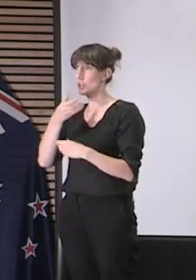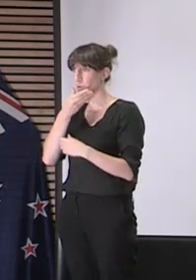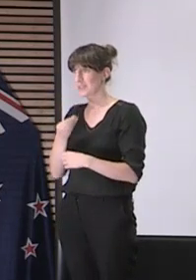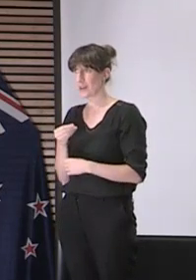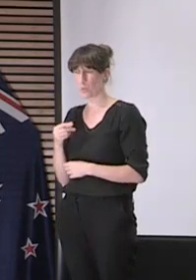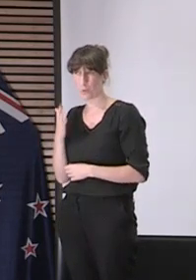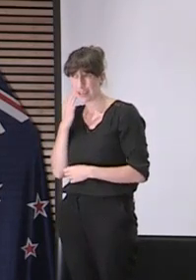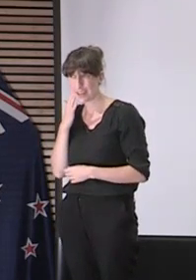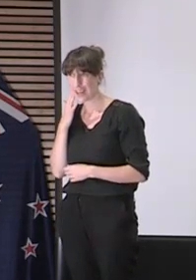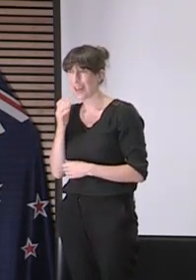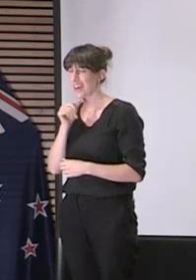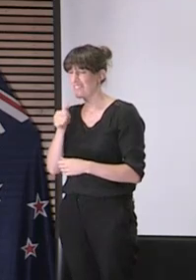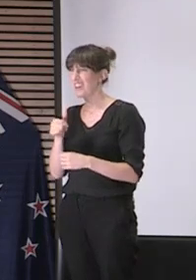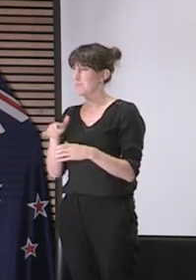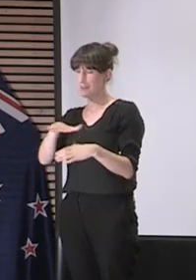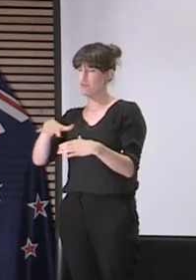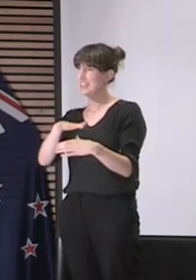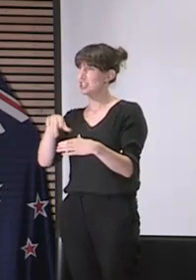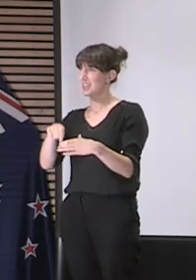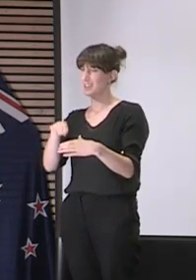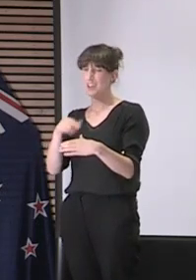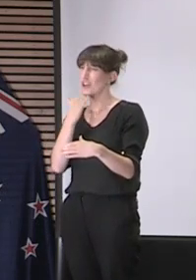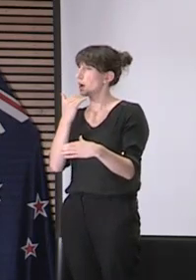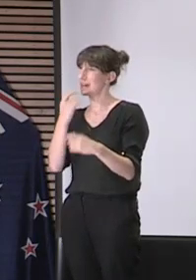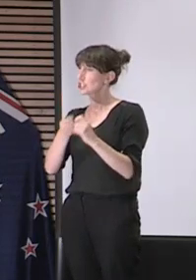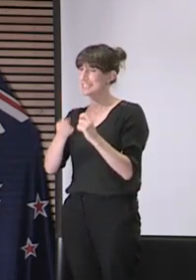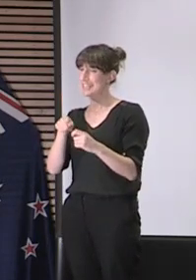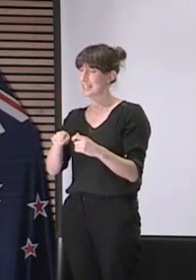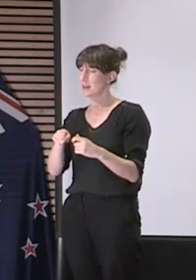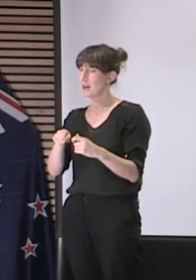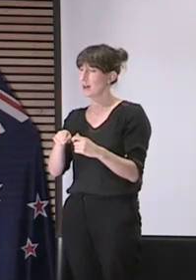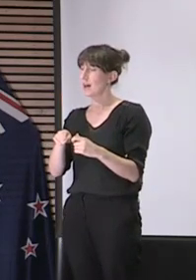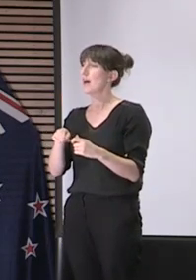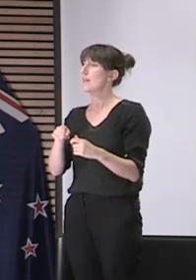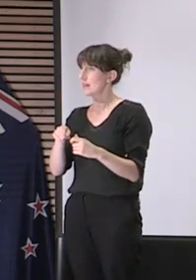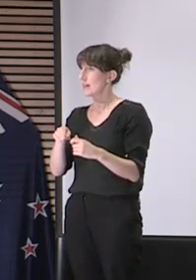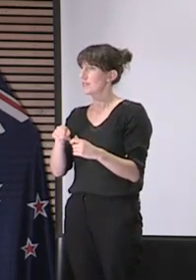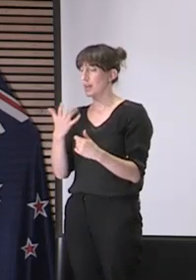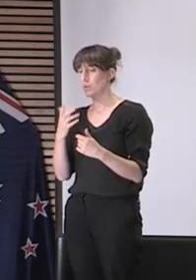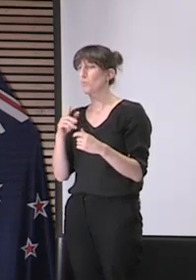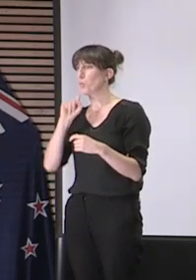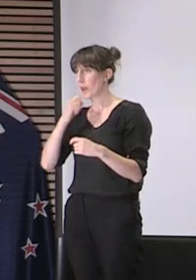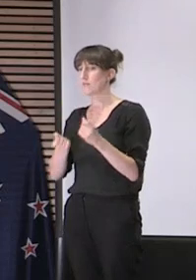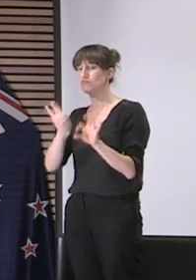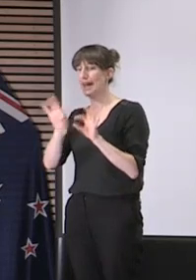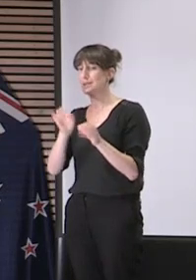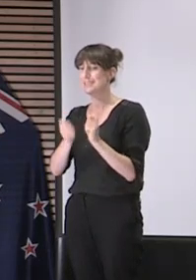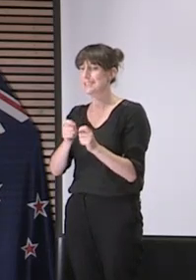additional information. The first point we might use it is if we don't feel there has been enough testing done in a particular region or a